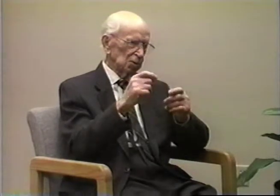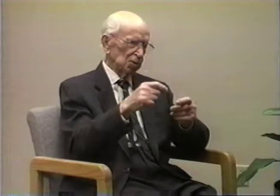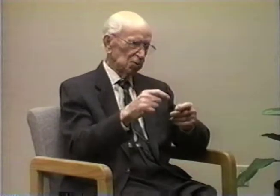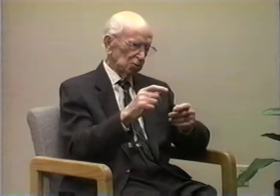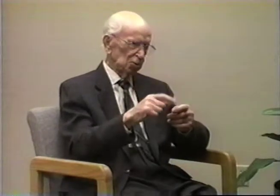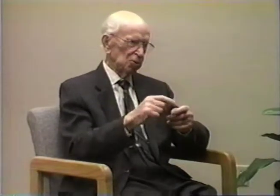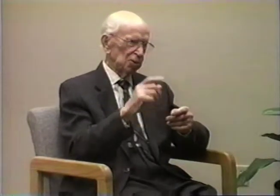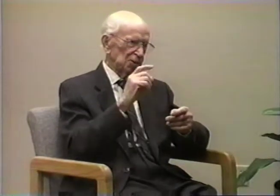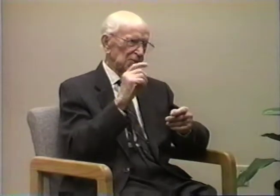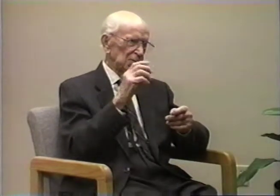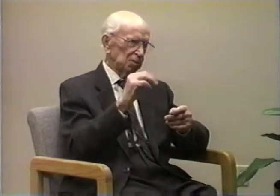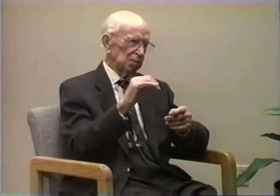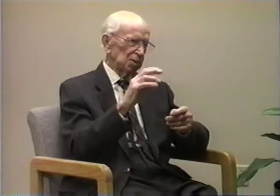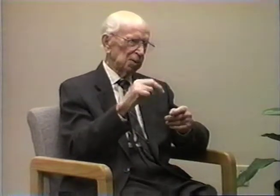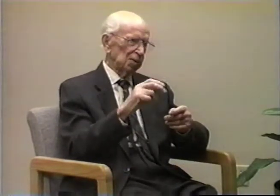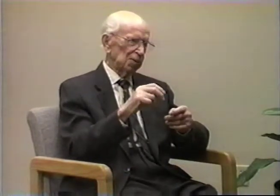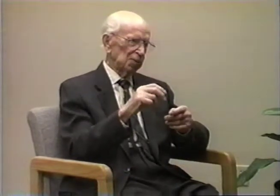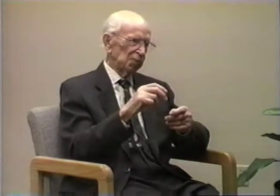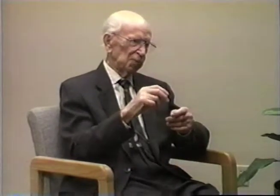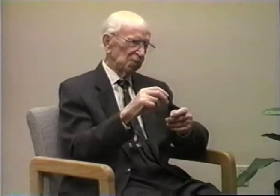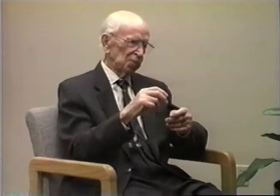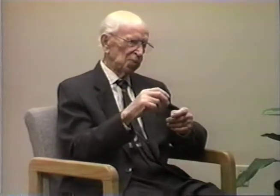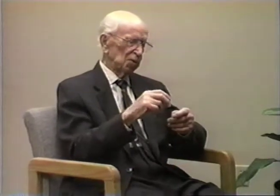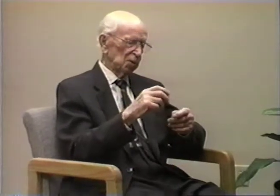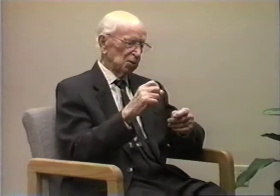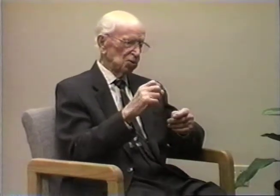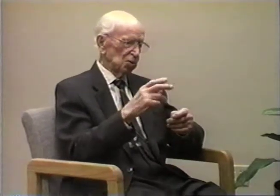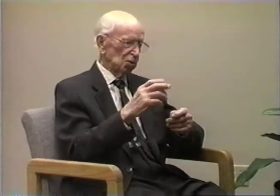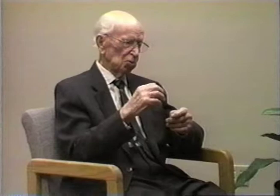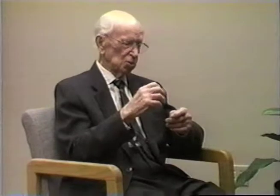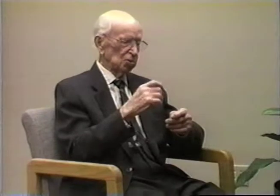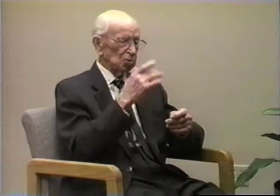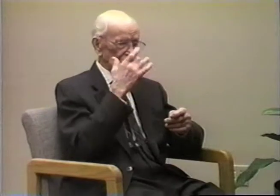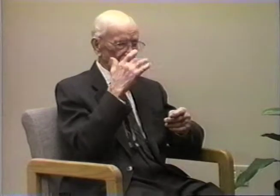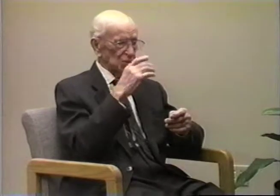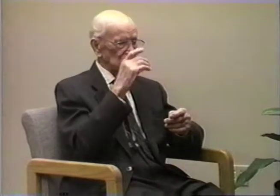She wanted Thompson Hall to be a gift to all Deaf Minnesotans.